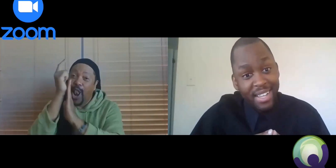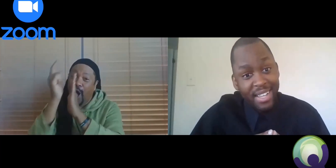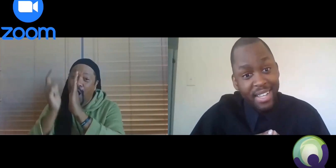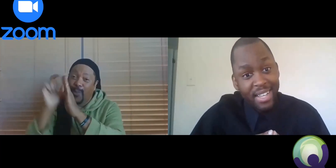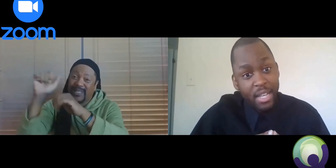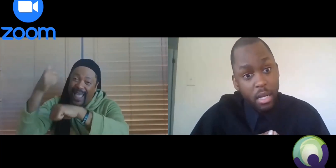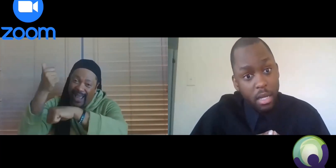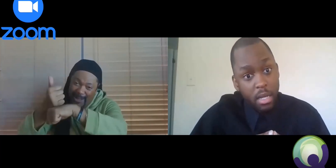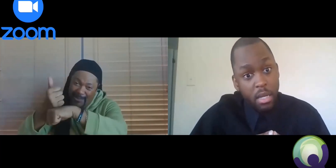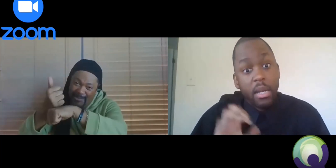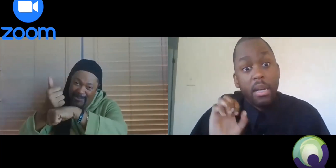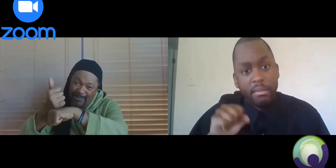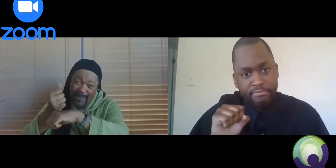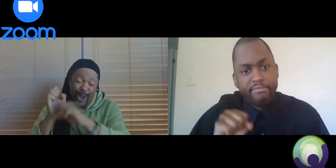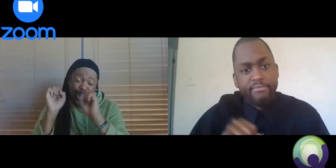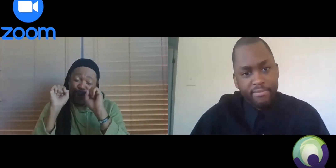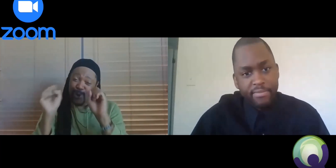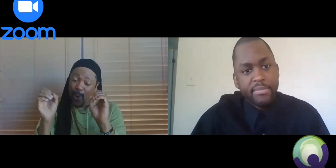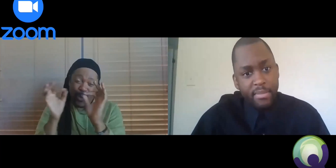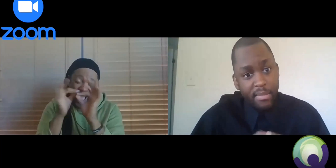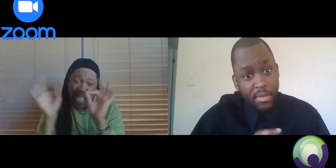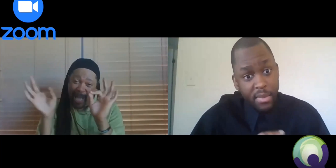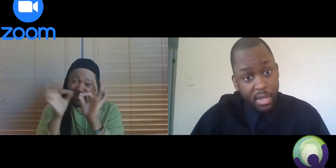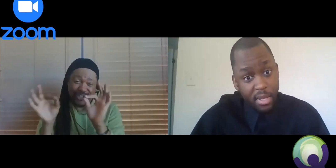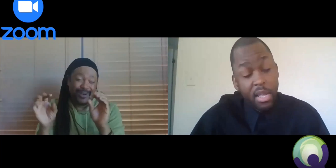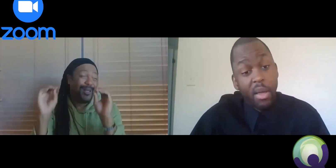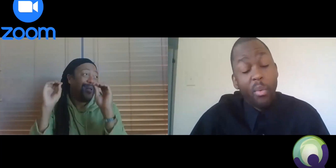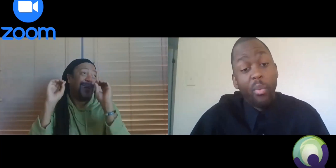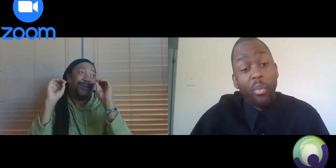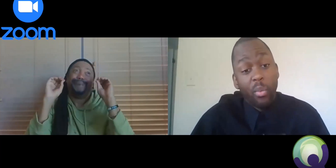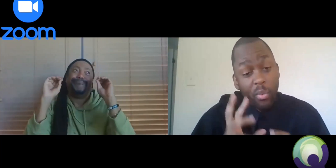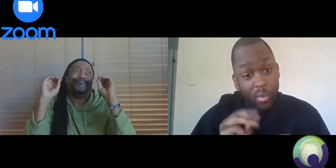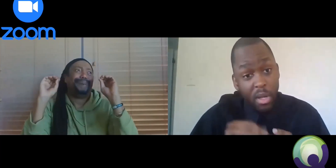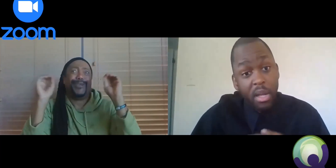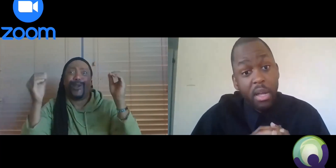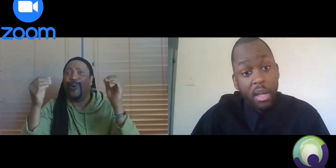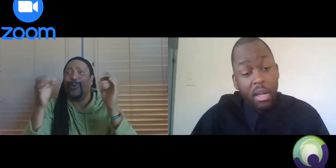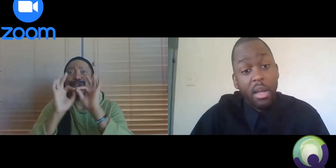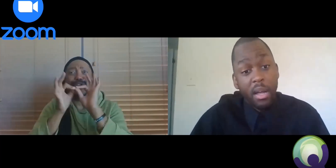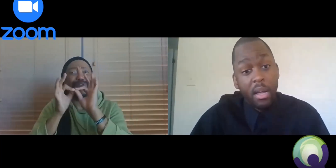Fred: …before ADA laws were set up, there was no caption, no interpreters, no anything like